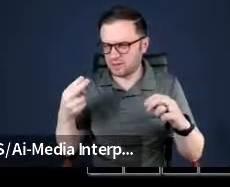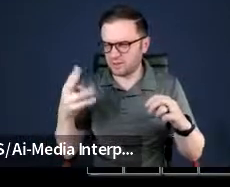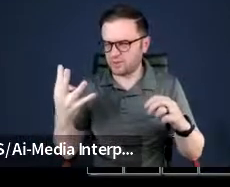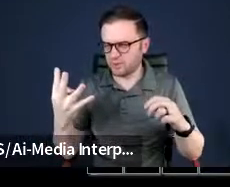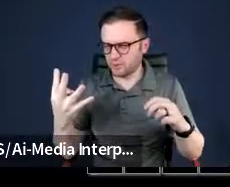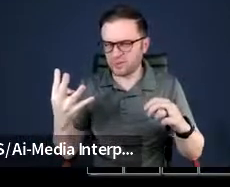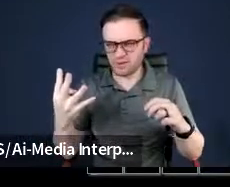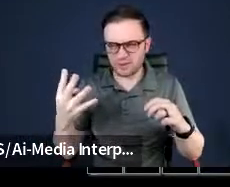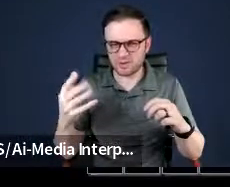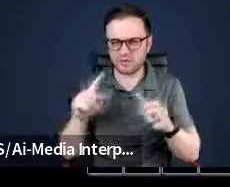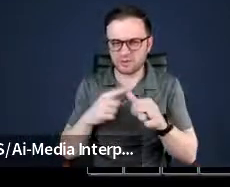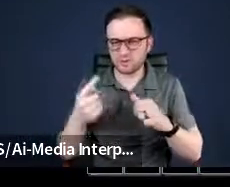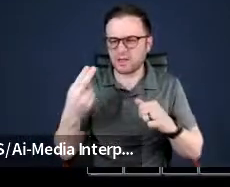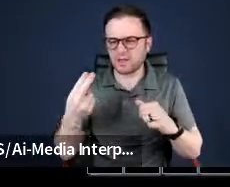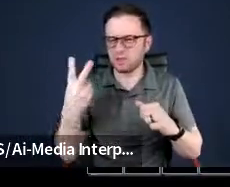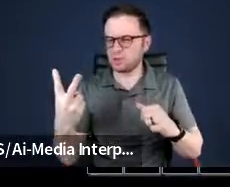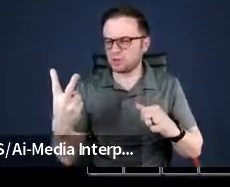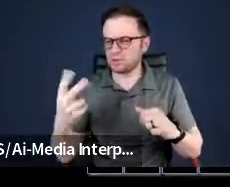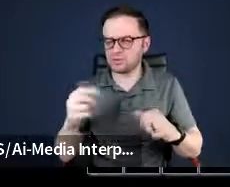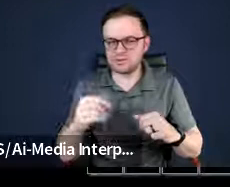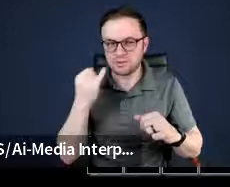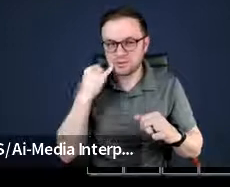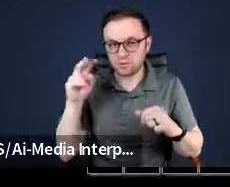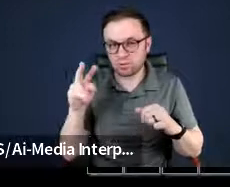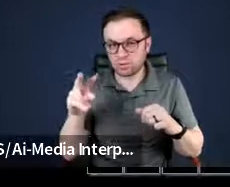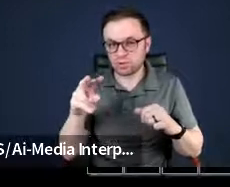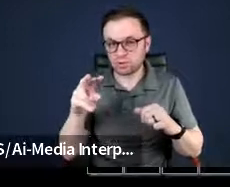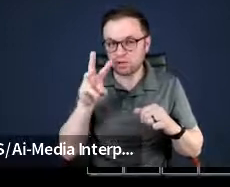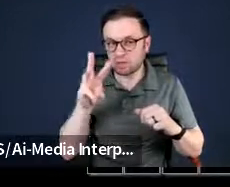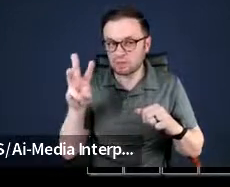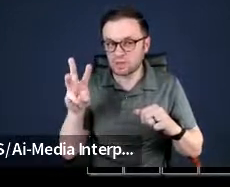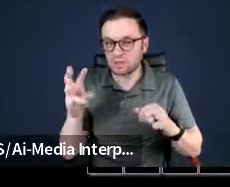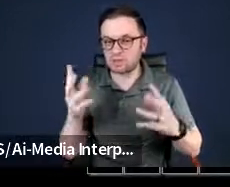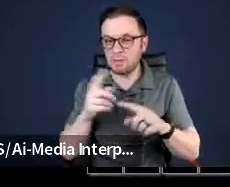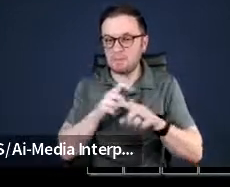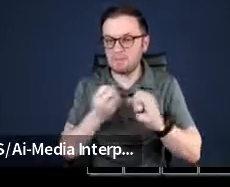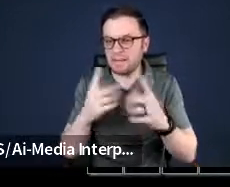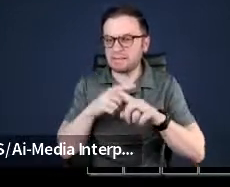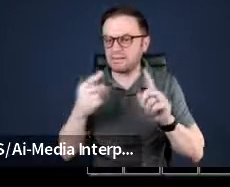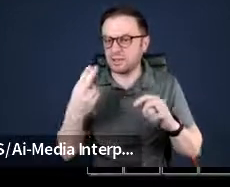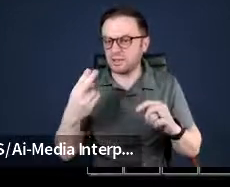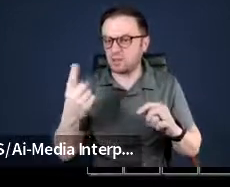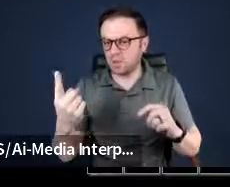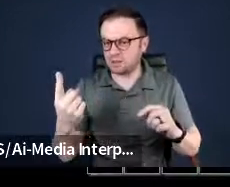you can see there is one H1 here for the Premier League and then we have a skip heading